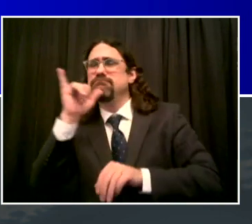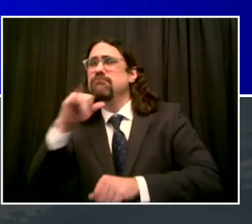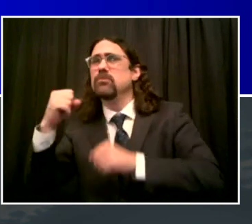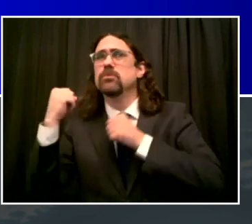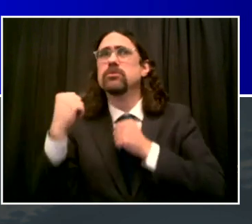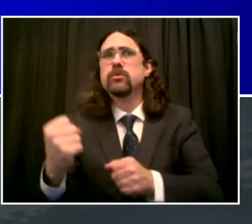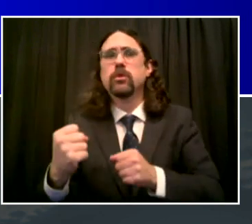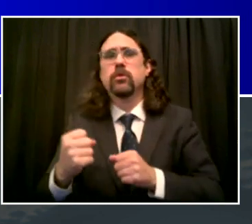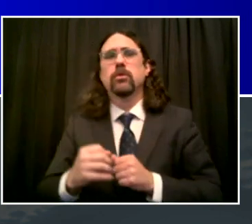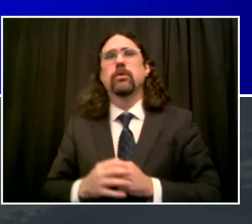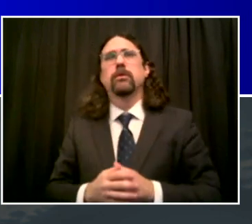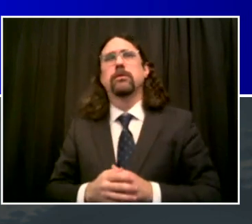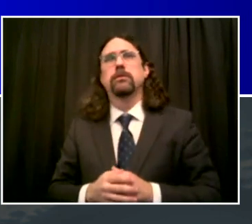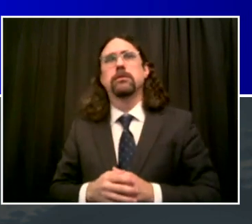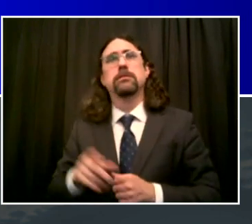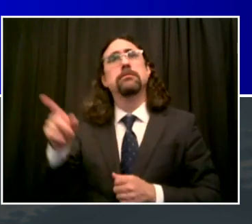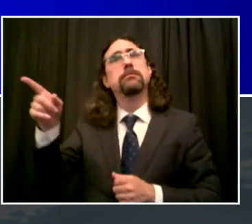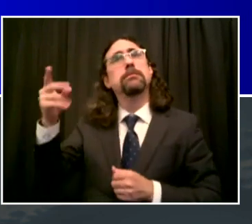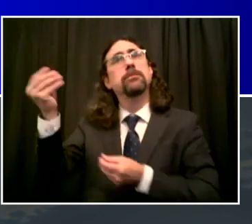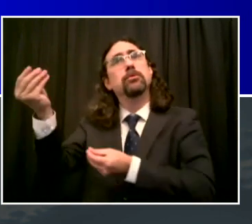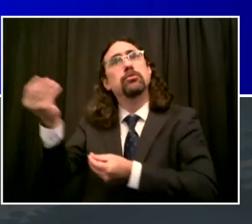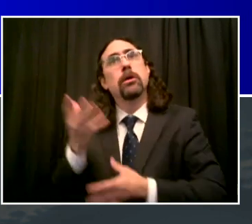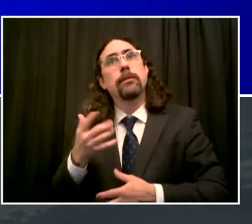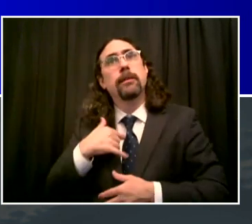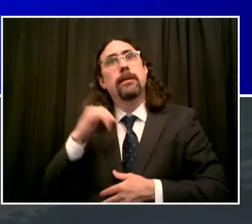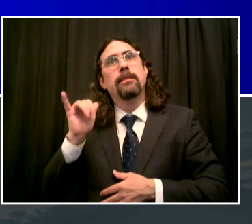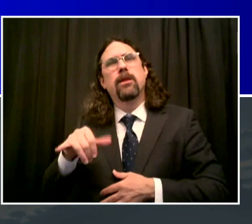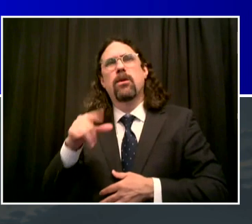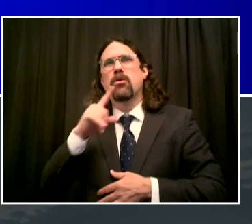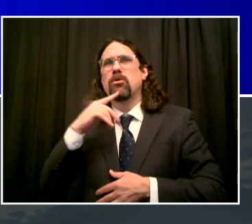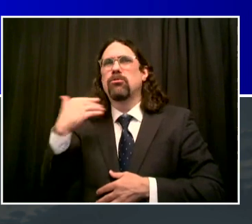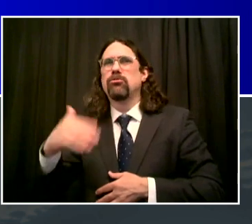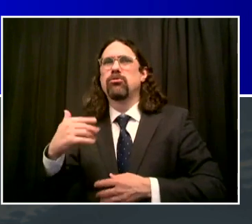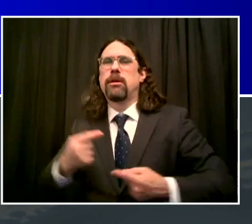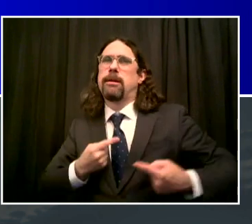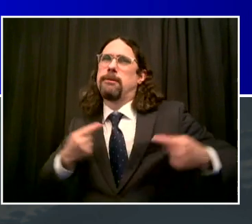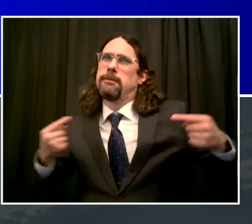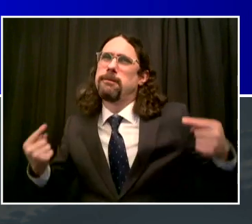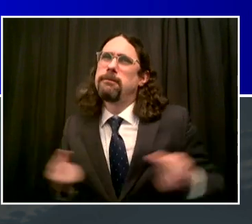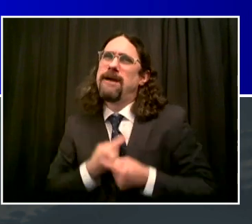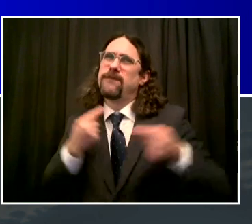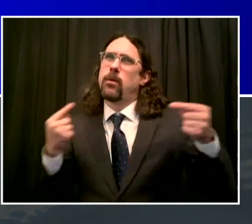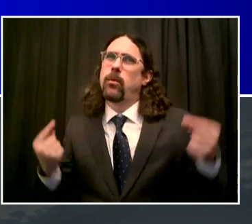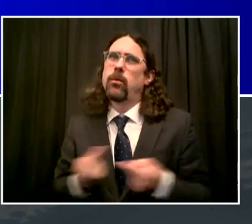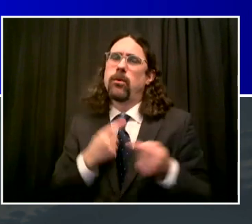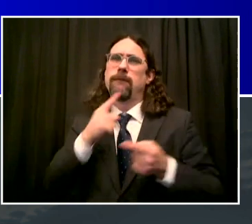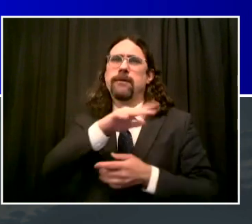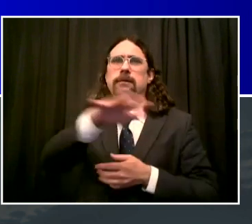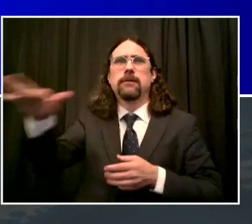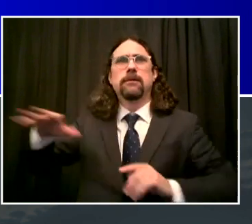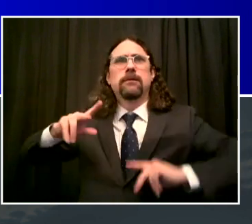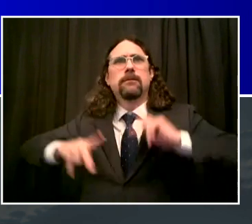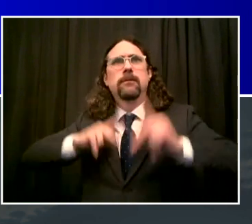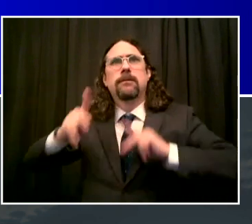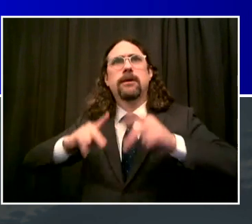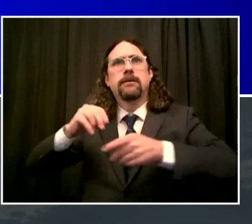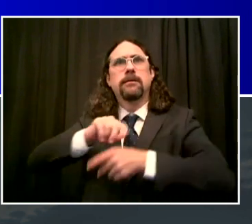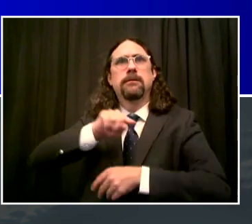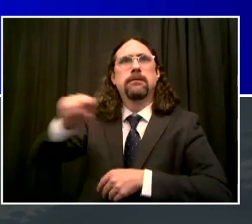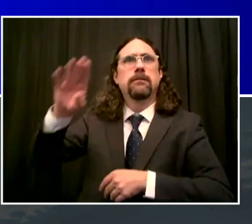WHEN COUNCIL MEMBER CABRERA, THROUGHHPAIN HE FELT THAT PEOPLE IN HIS